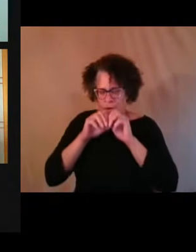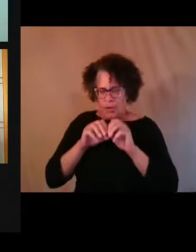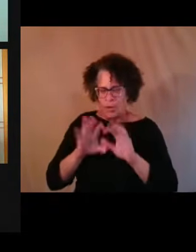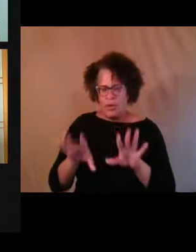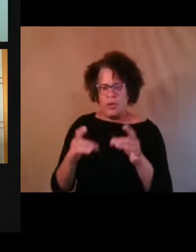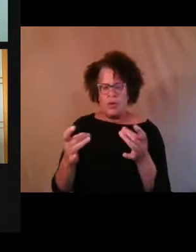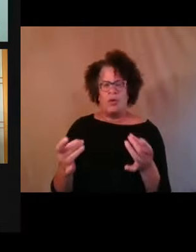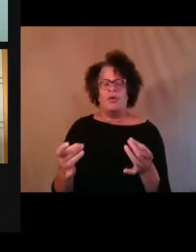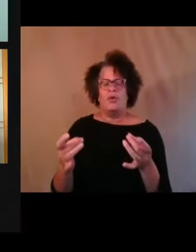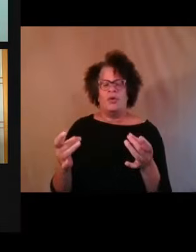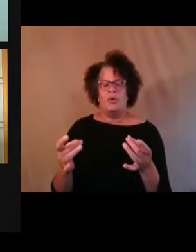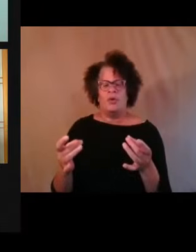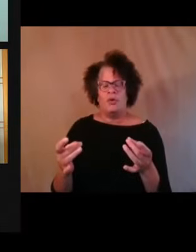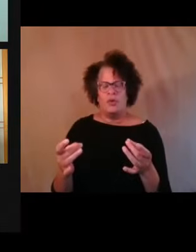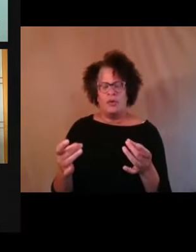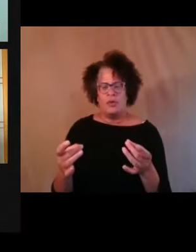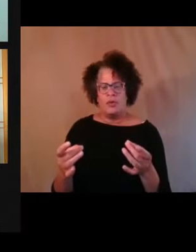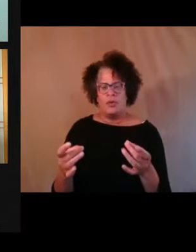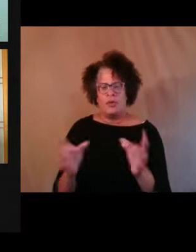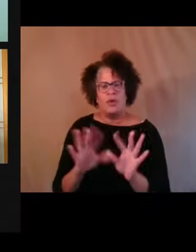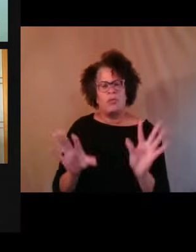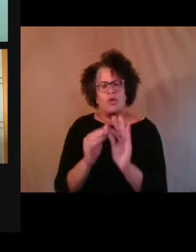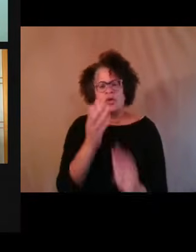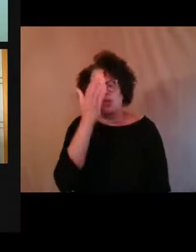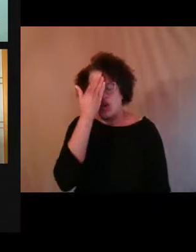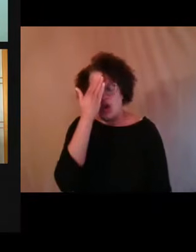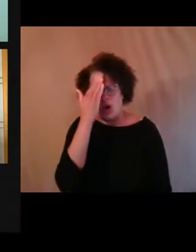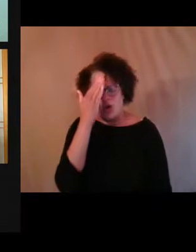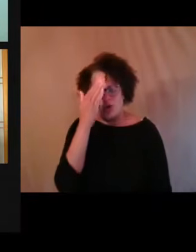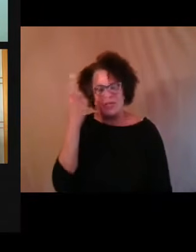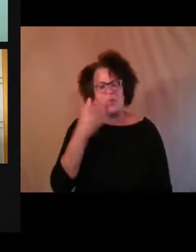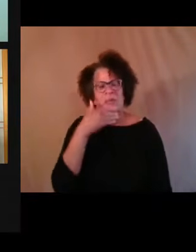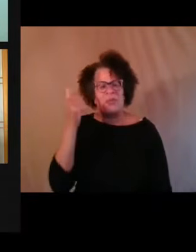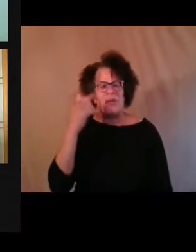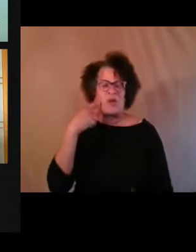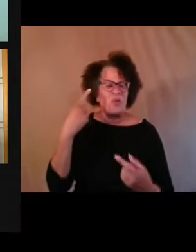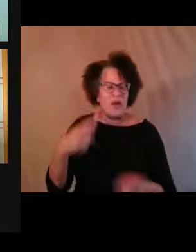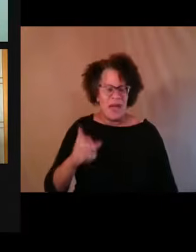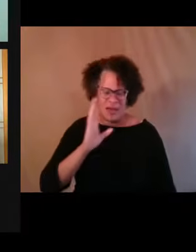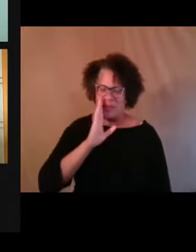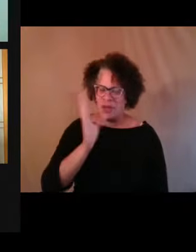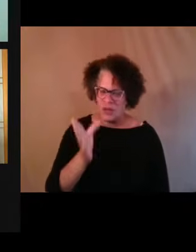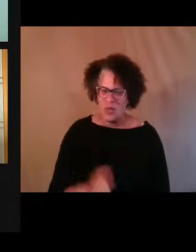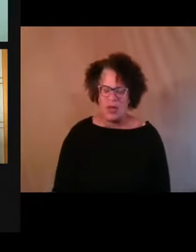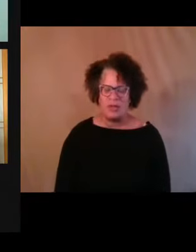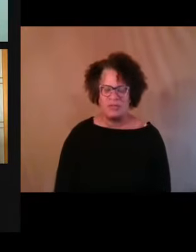and exhales with just knowing that something better is coming. Got you. Thank you, Nala.